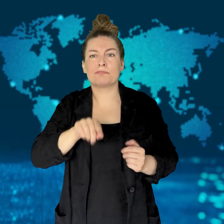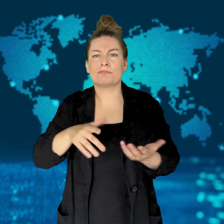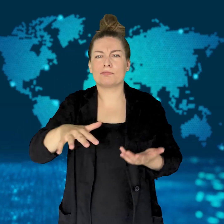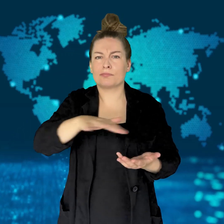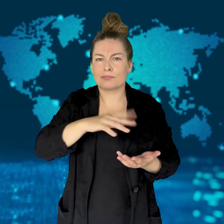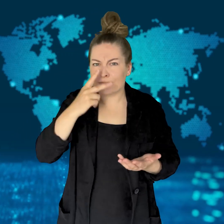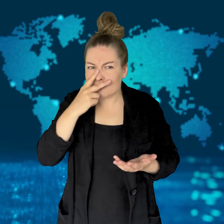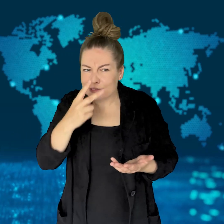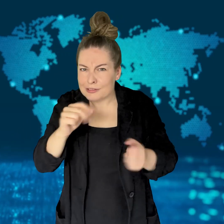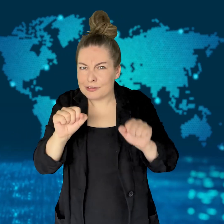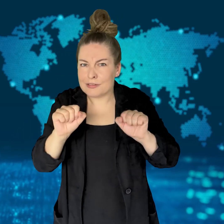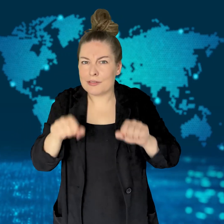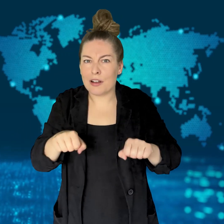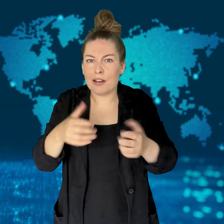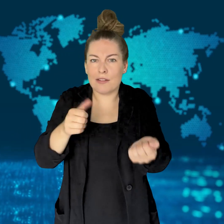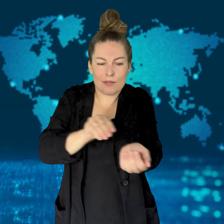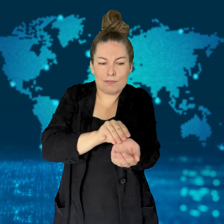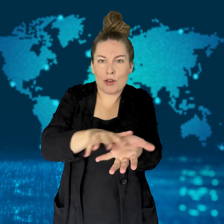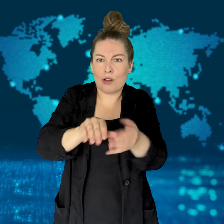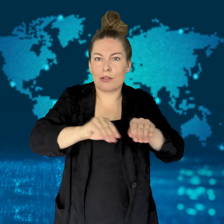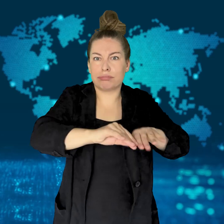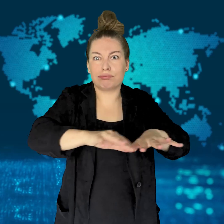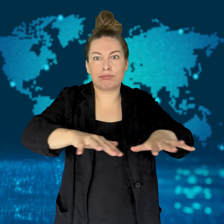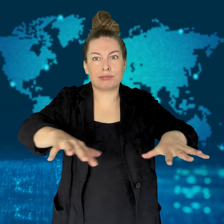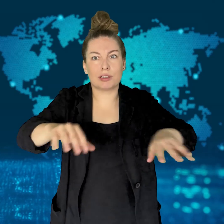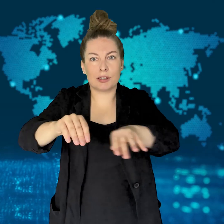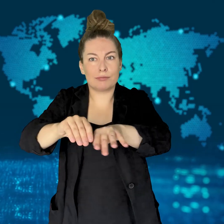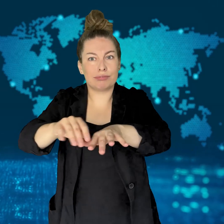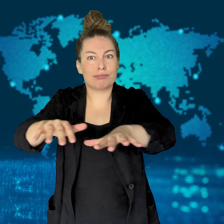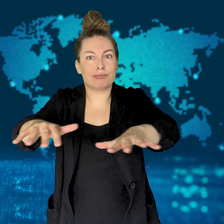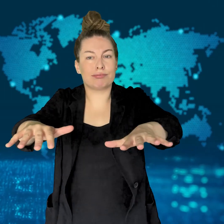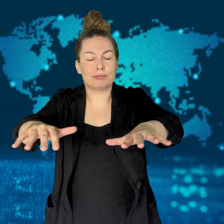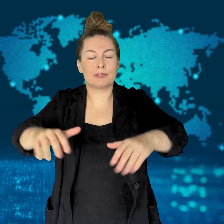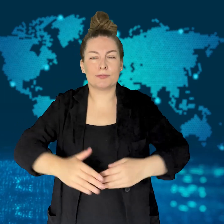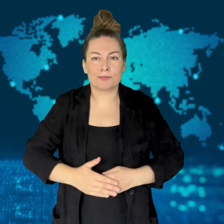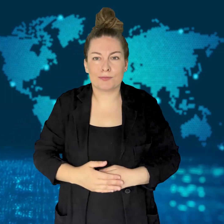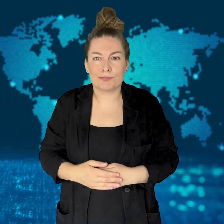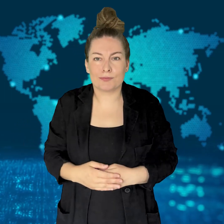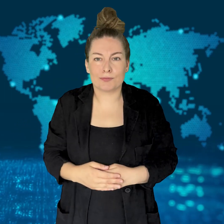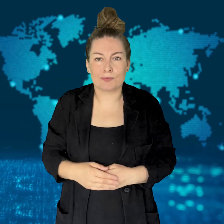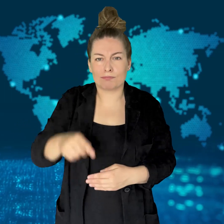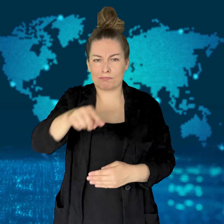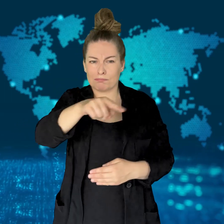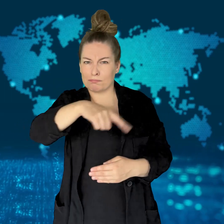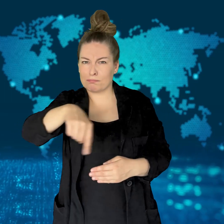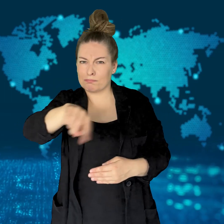It's believed the videos showed two men and a woman lying on the ground.